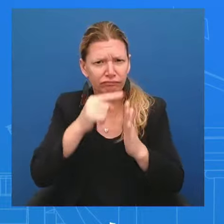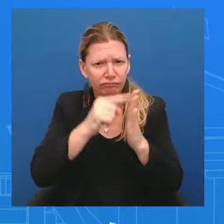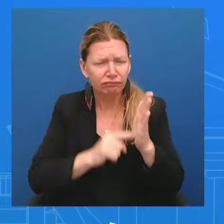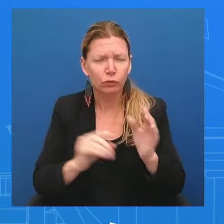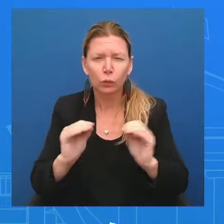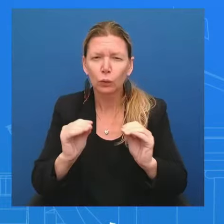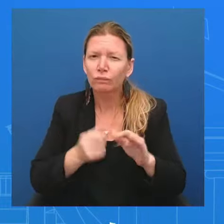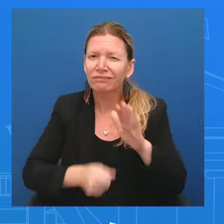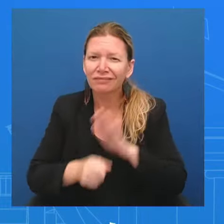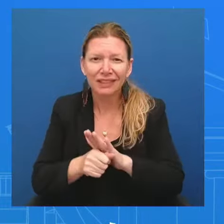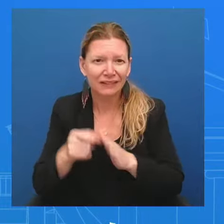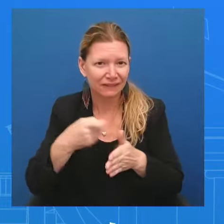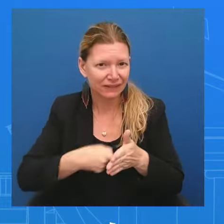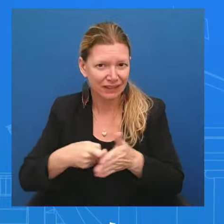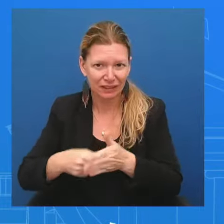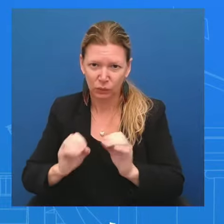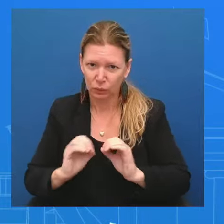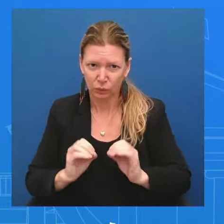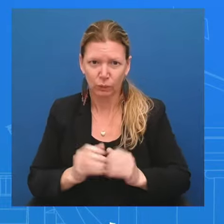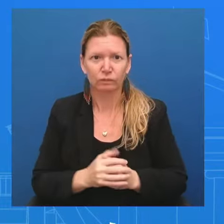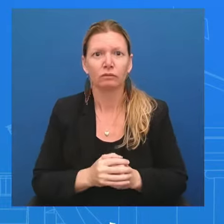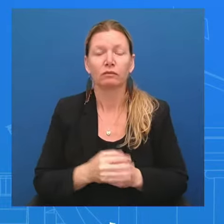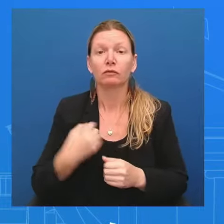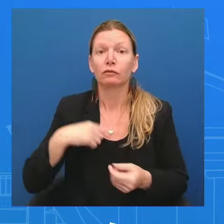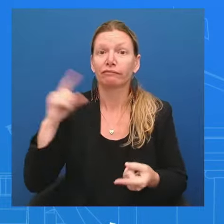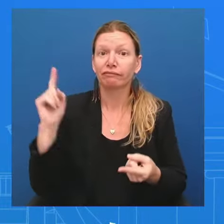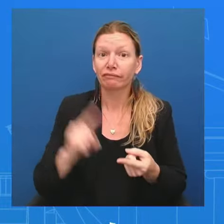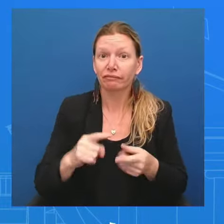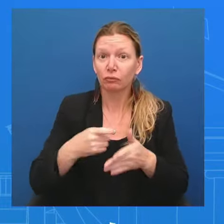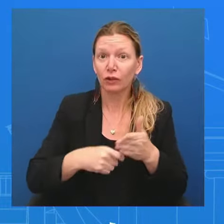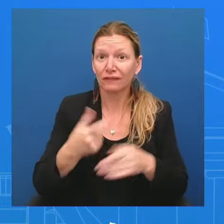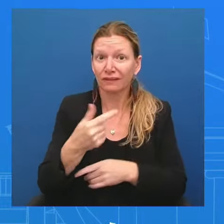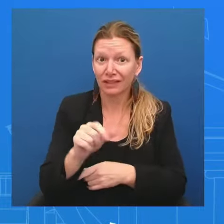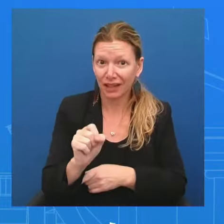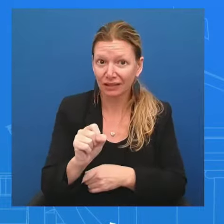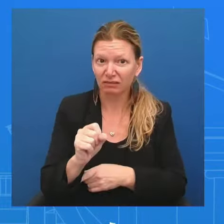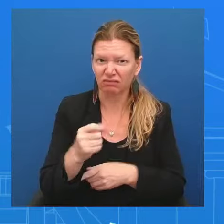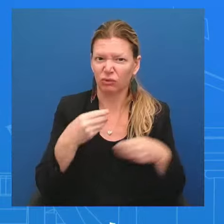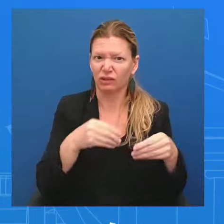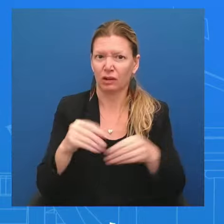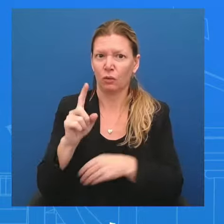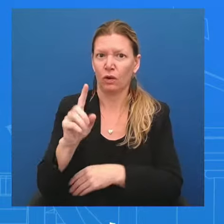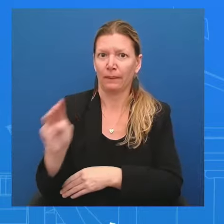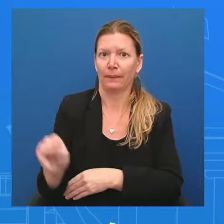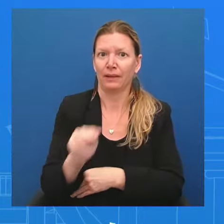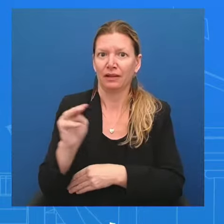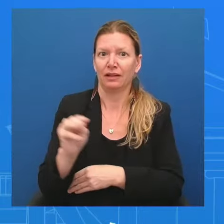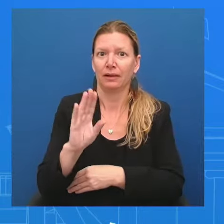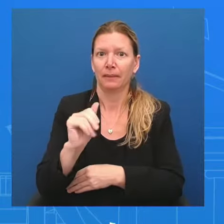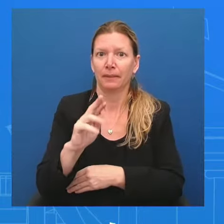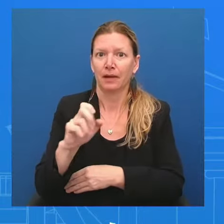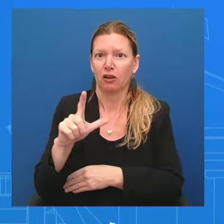from the Northeast gasoline supply reserve. We know that severe weather yesterday disrupted some flights,